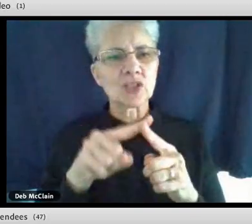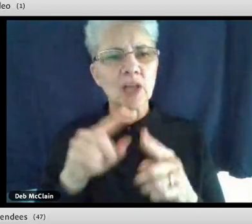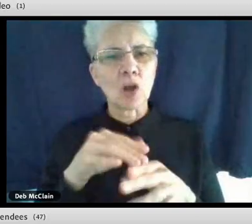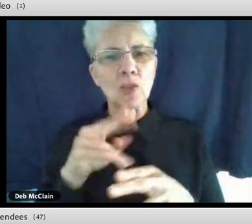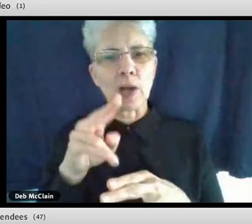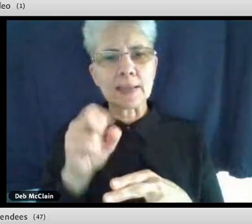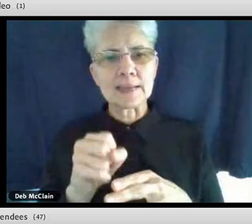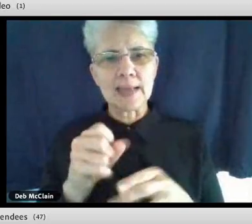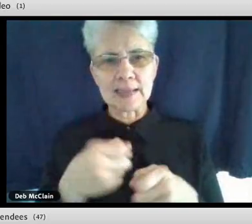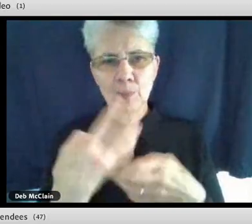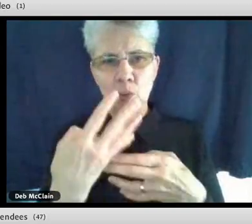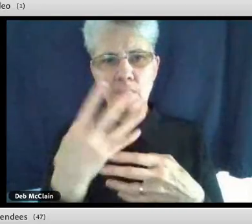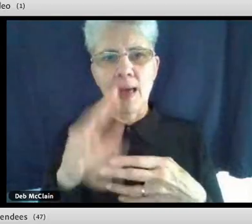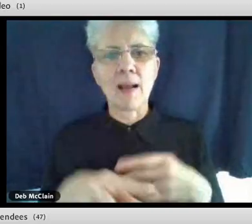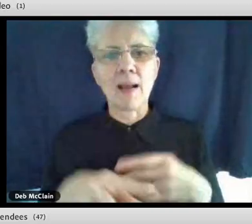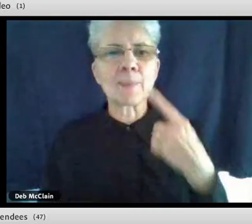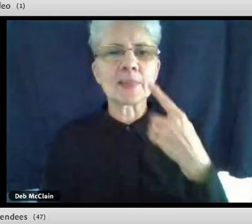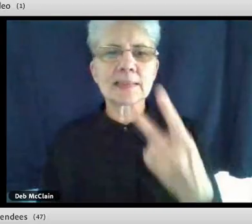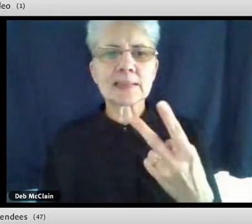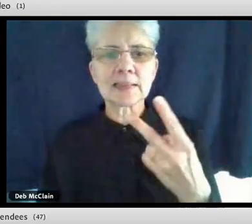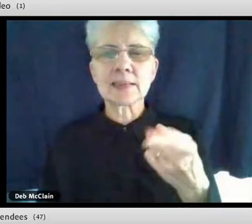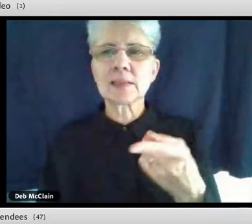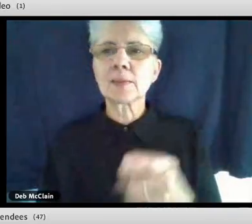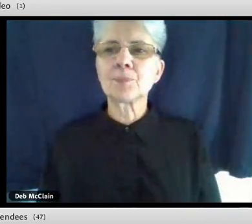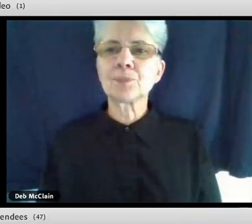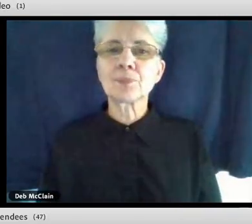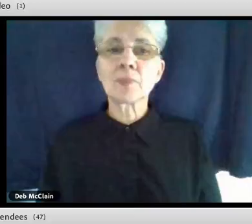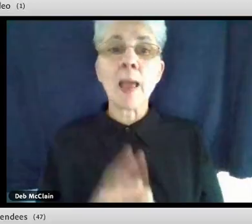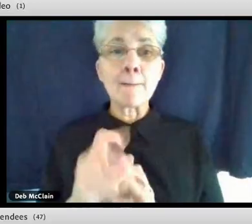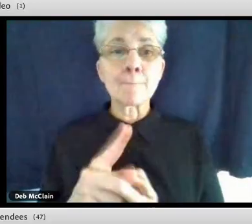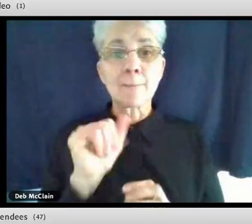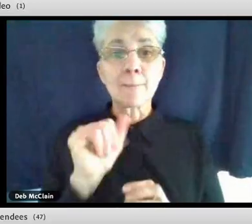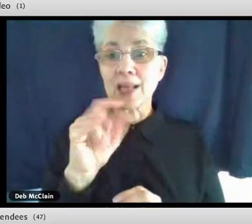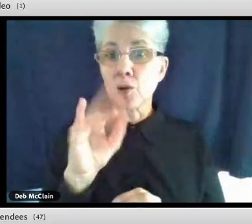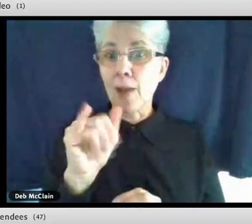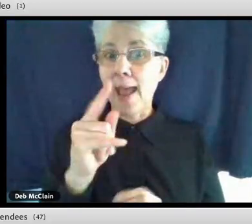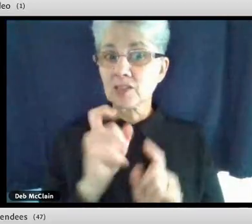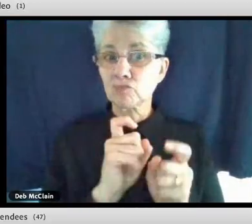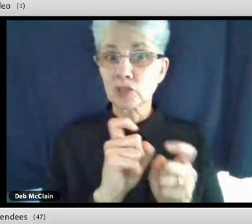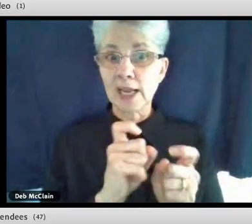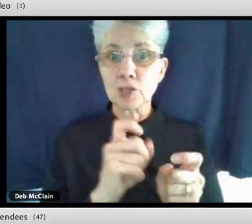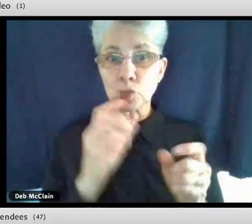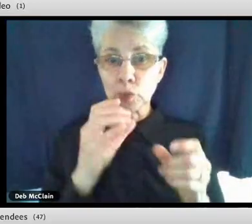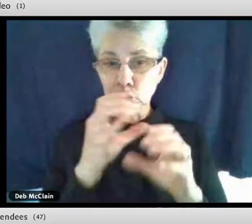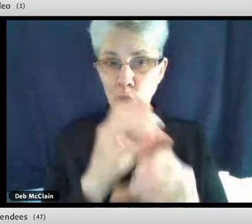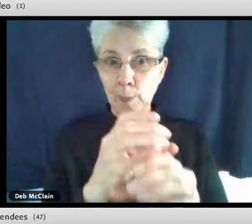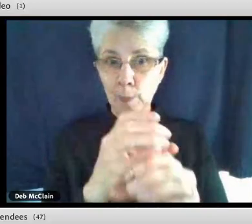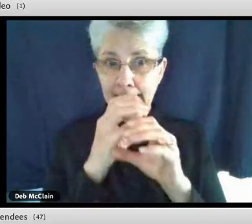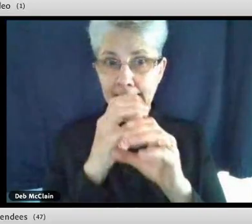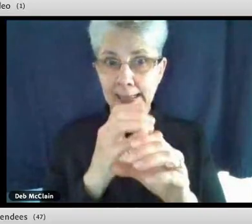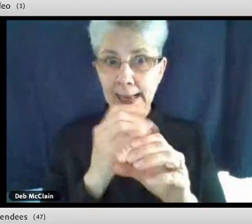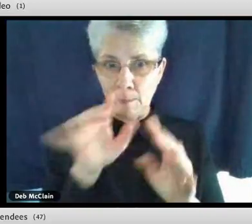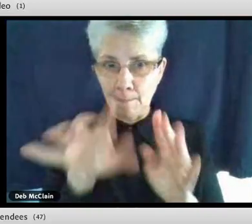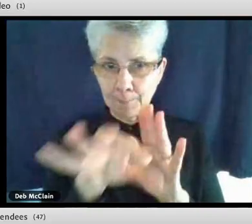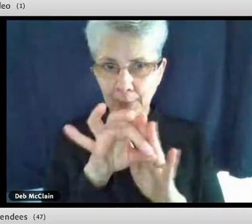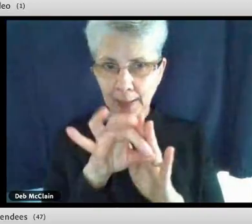You can click on the US. This map is interactive. You can zoom in.